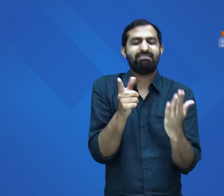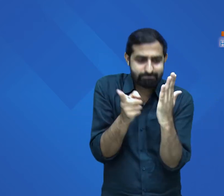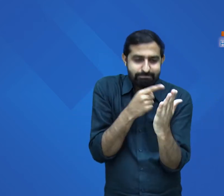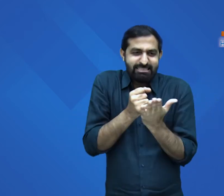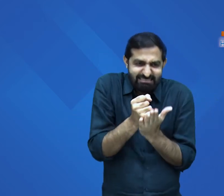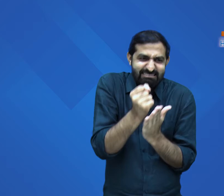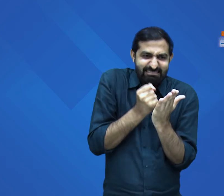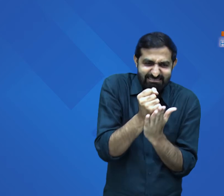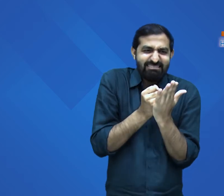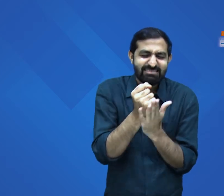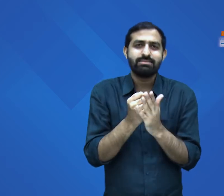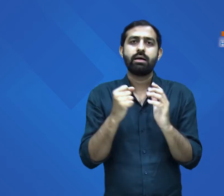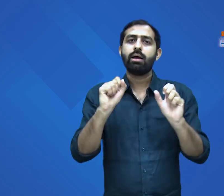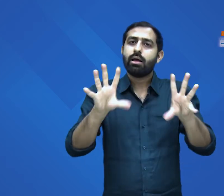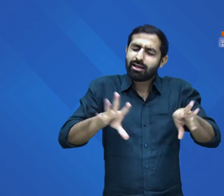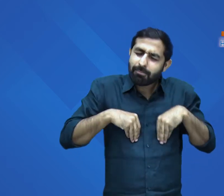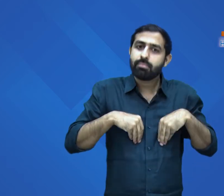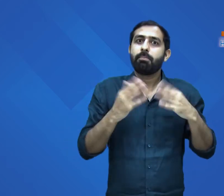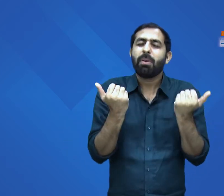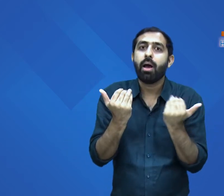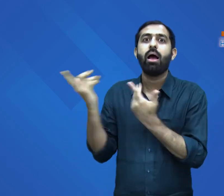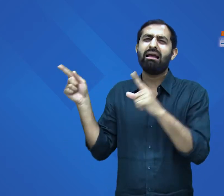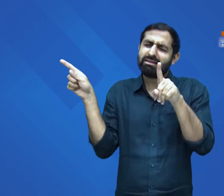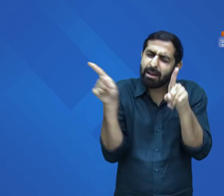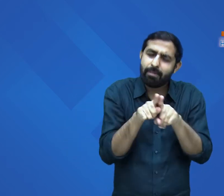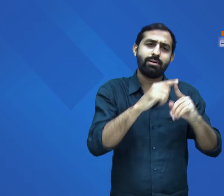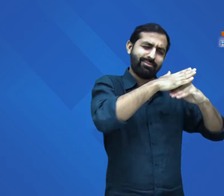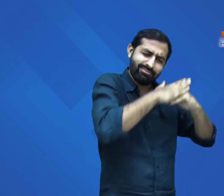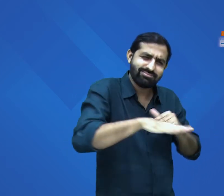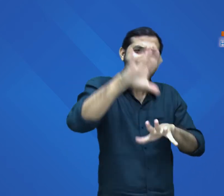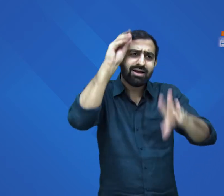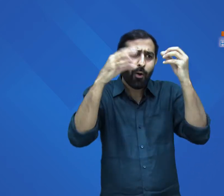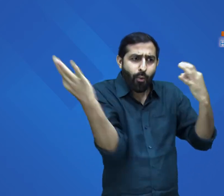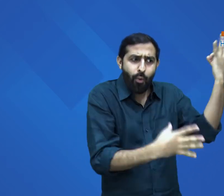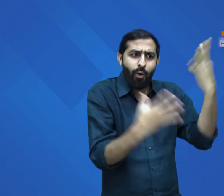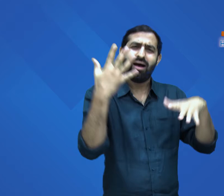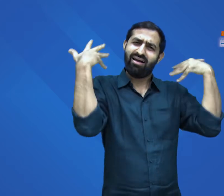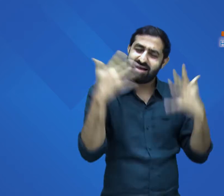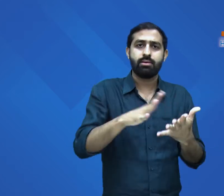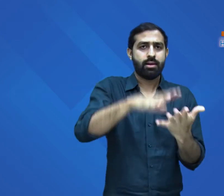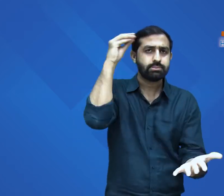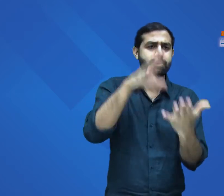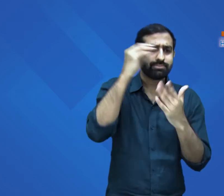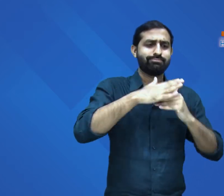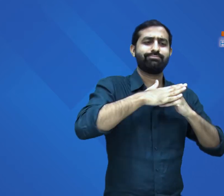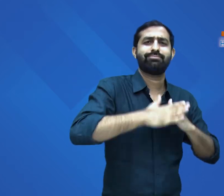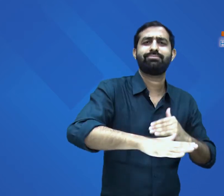and learnt how to live these technologies. Similarly learning should always continue for lifelong.